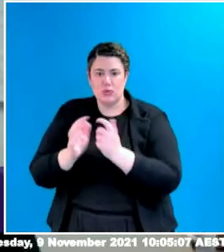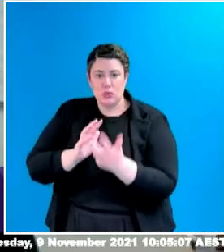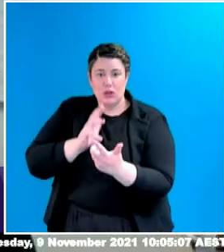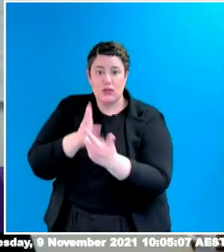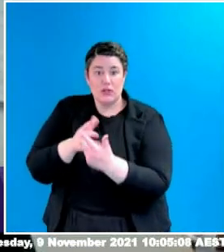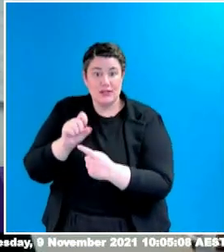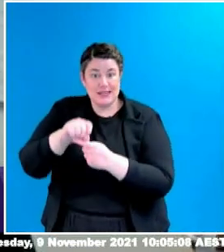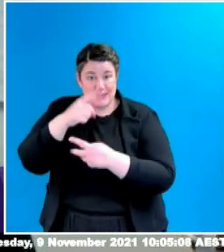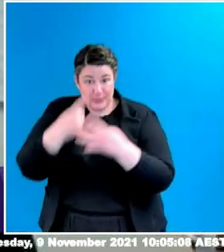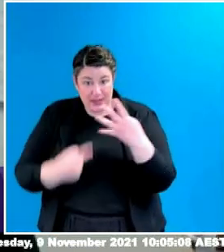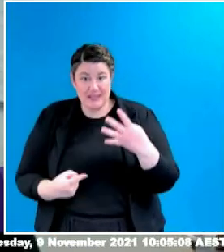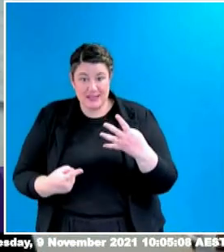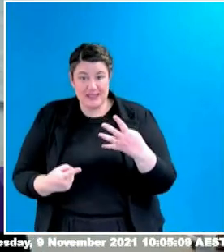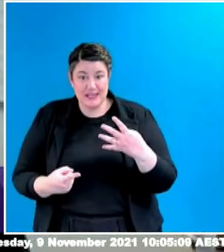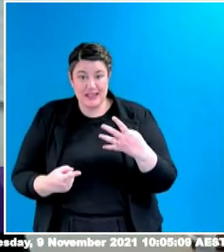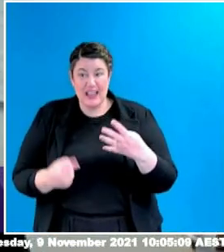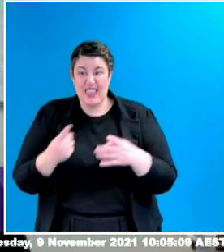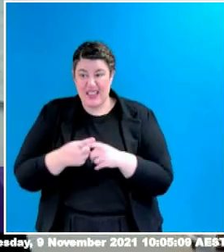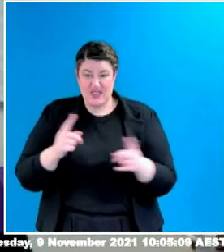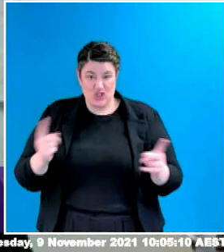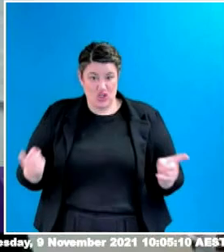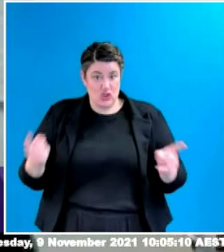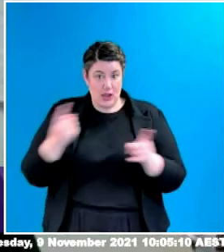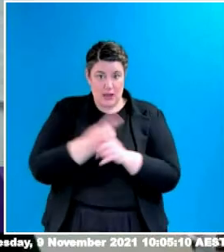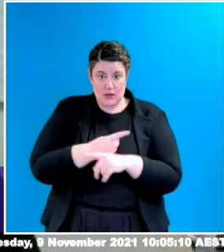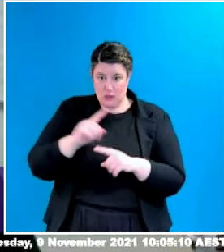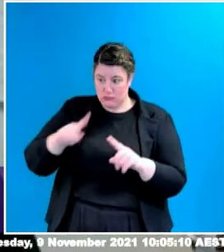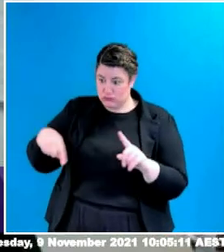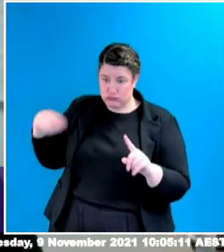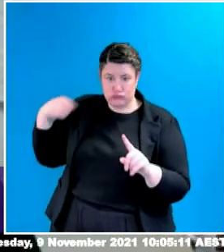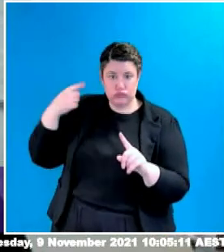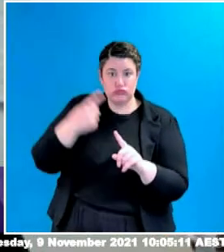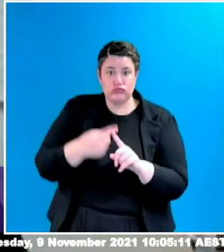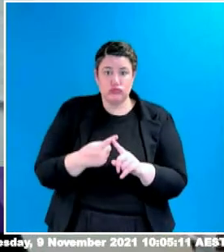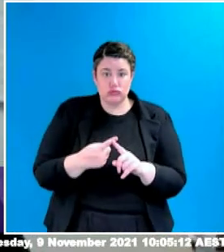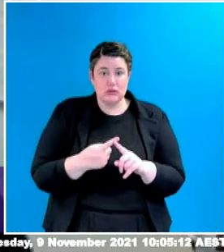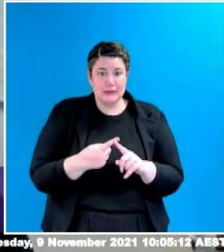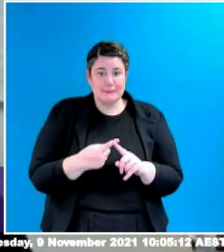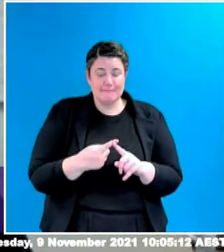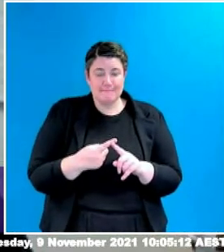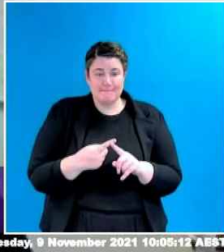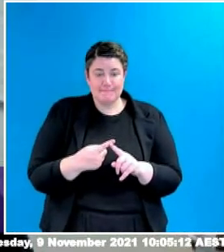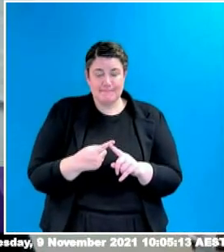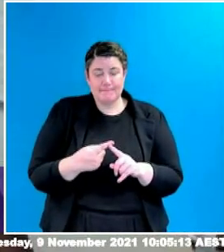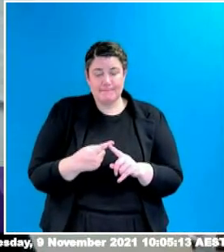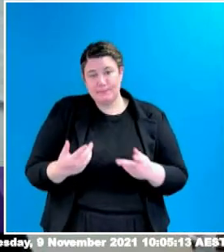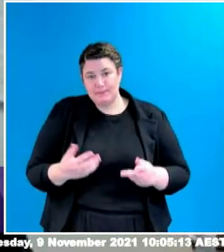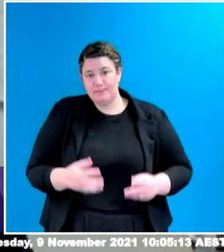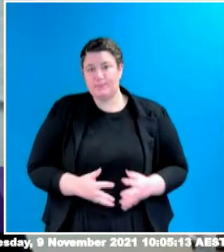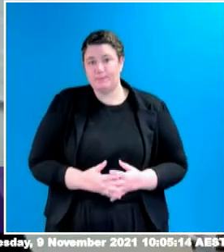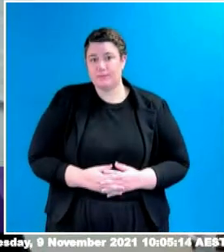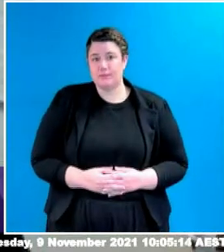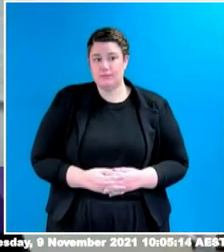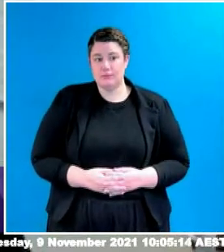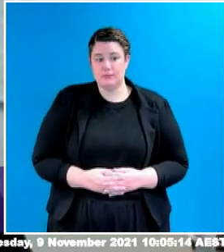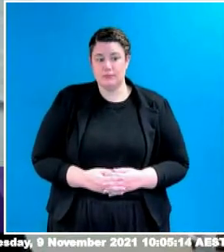of that has again evolved over many years, what we understand is that some